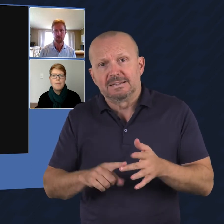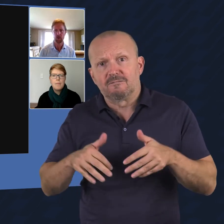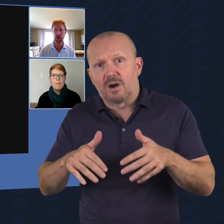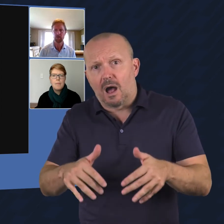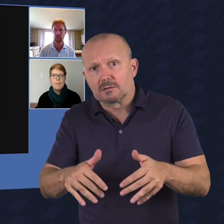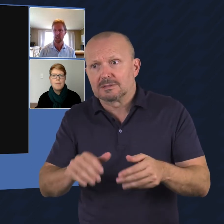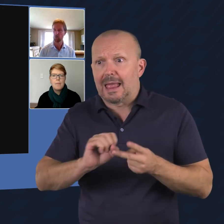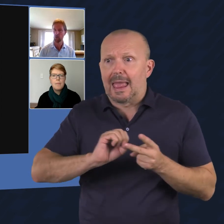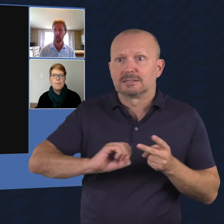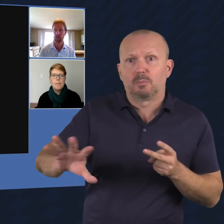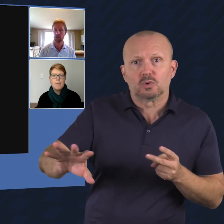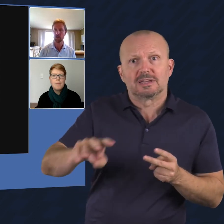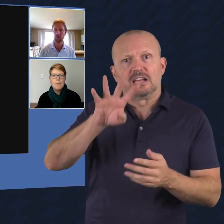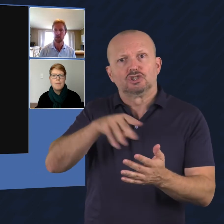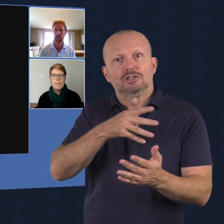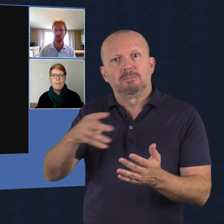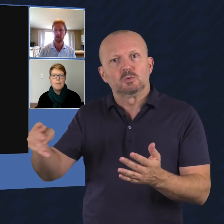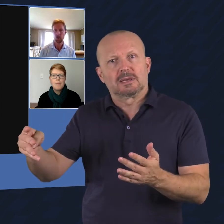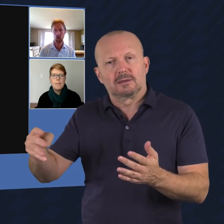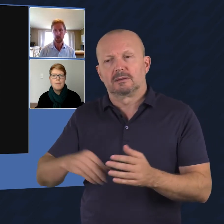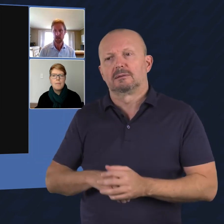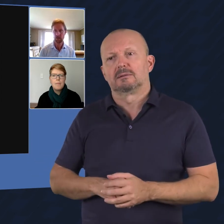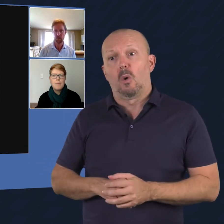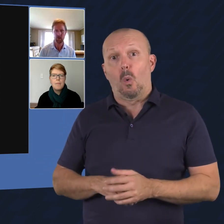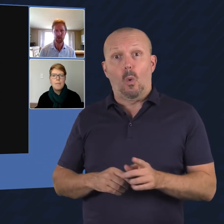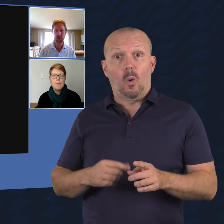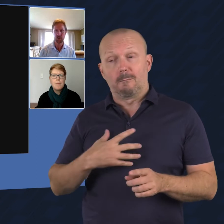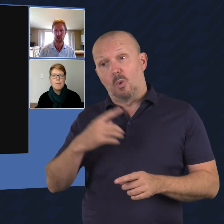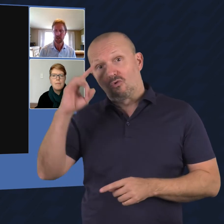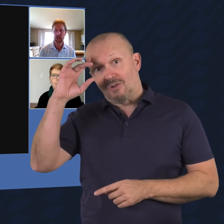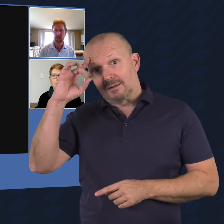and exporting it as sheet music or getting a bit more fringe,